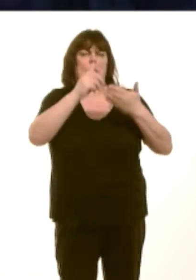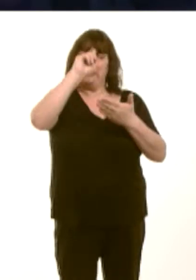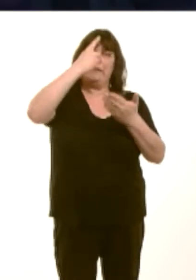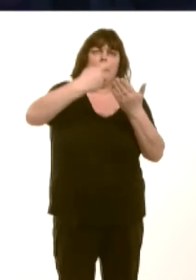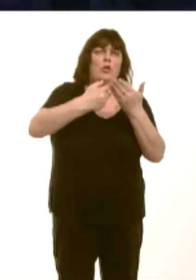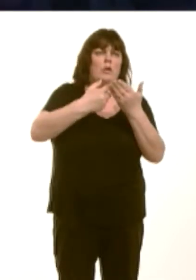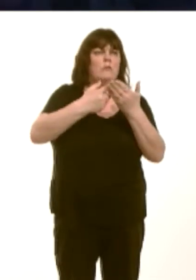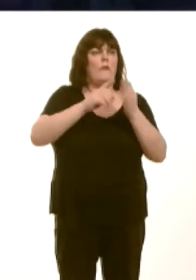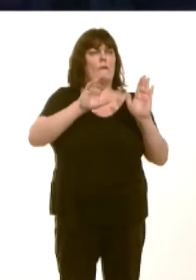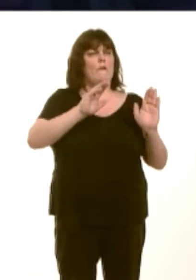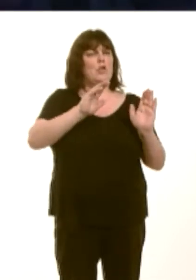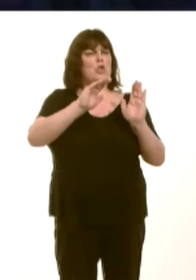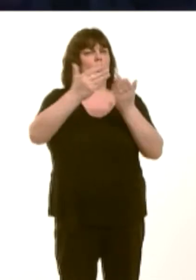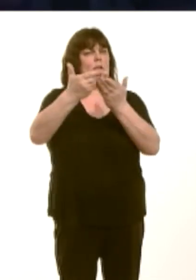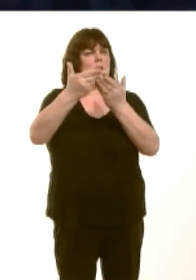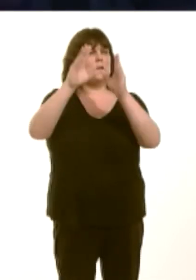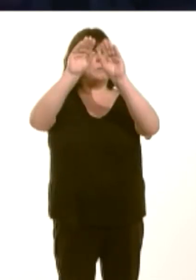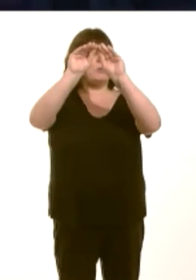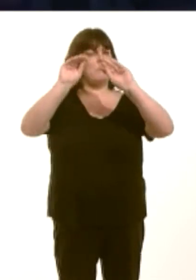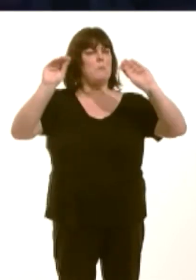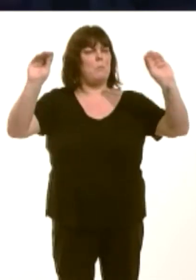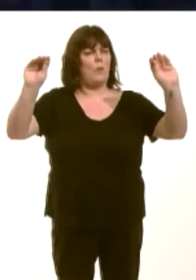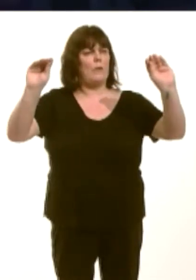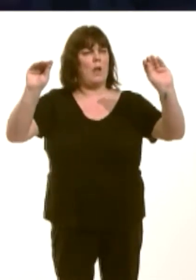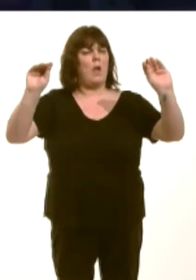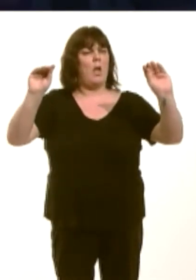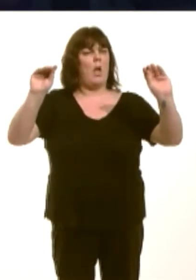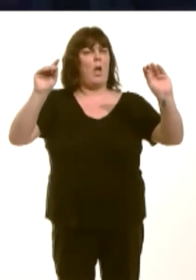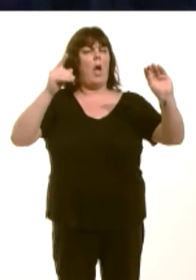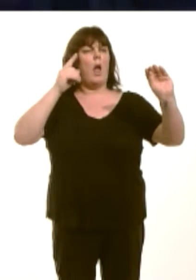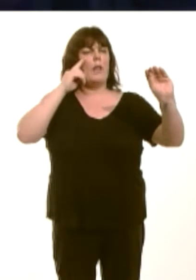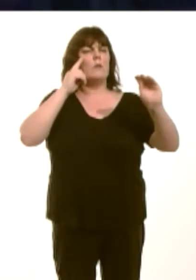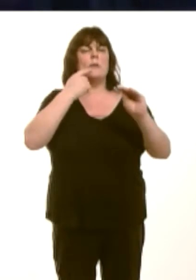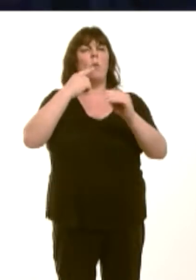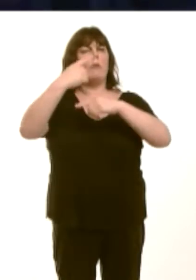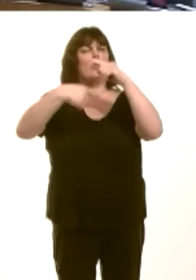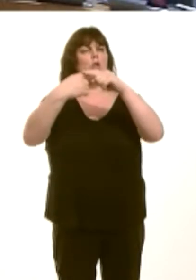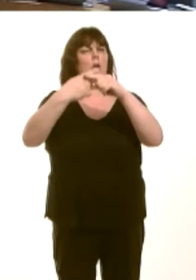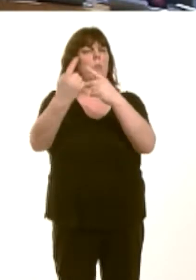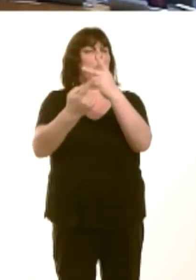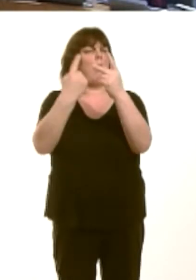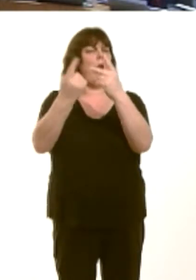So, they are changing their mind on a weekly basis, and I think that that is what concerns residents in north Wales.